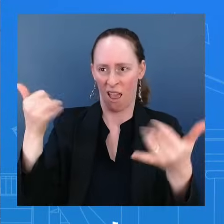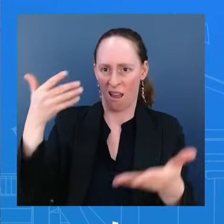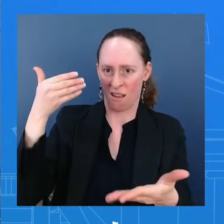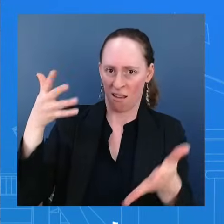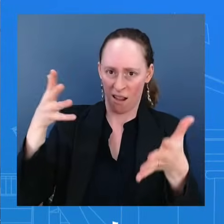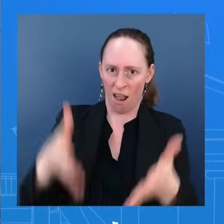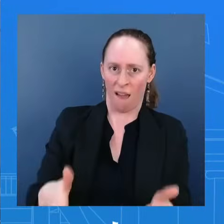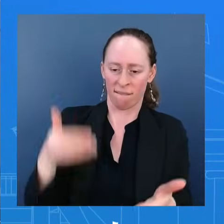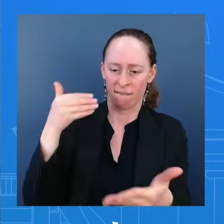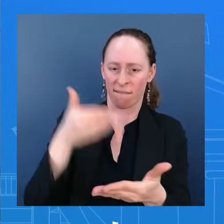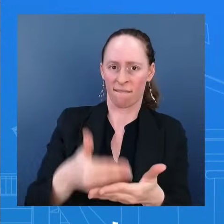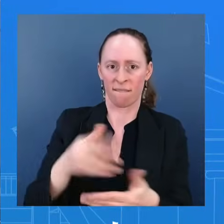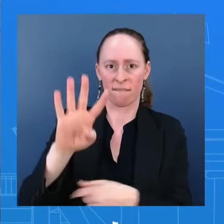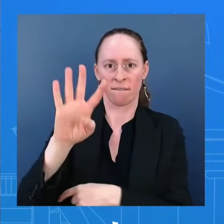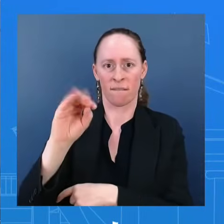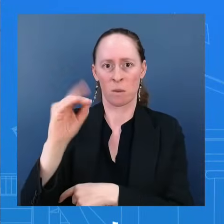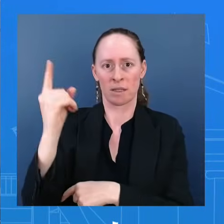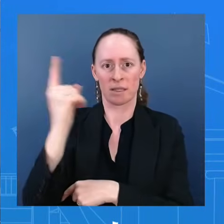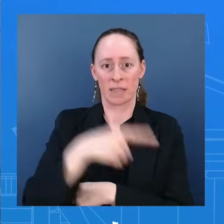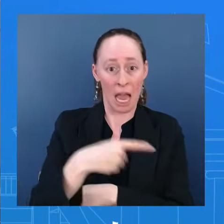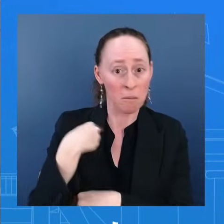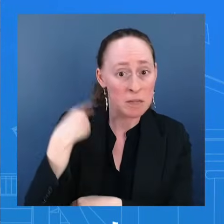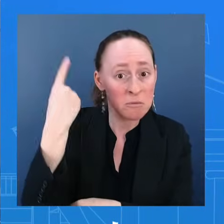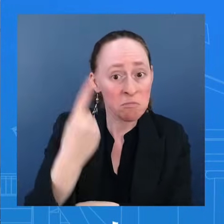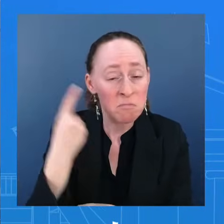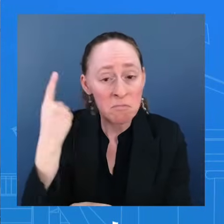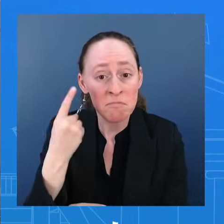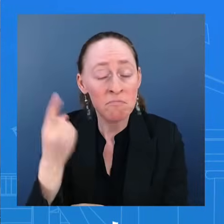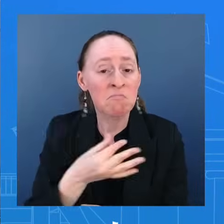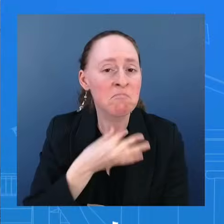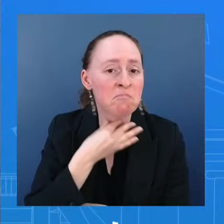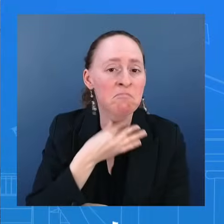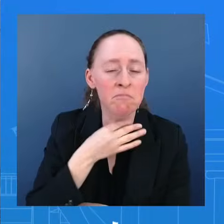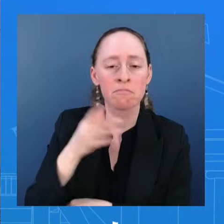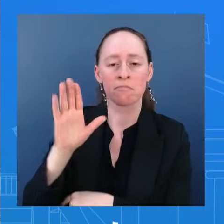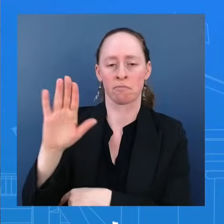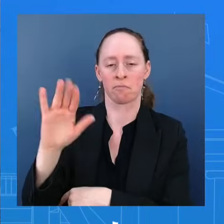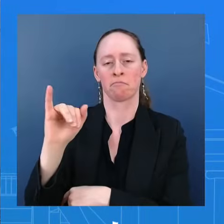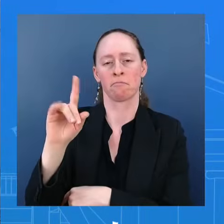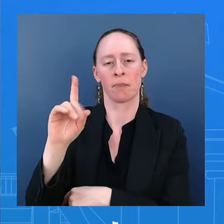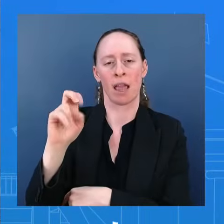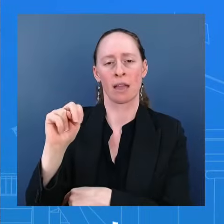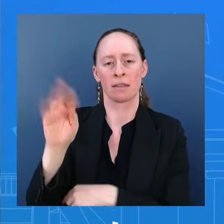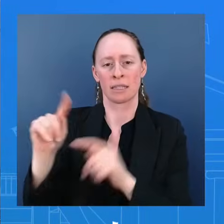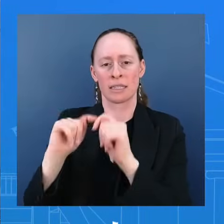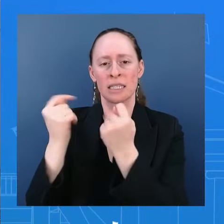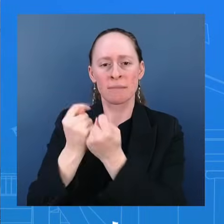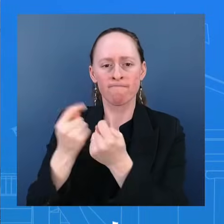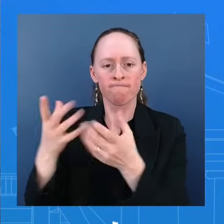cooperate with a very vocal president-elect who is talking about these issues to --